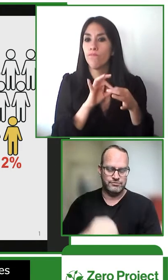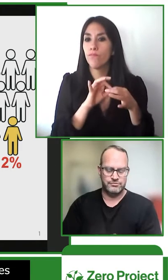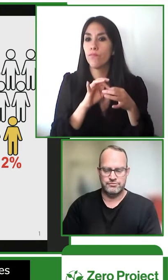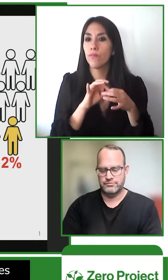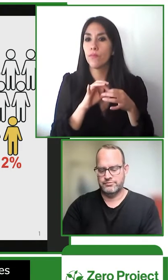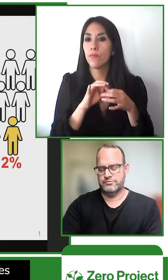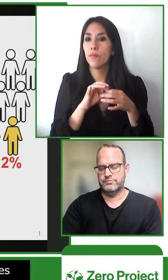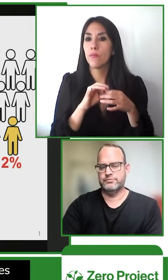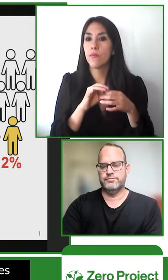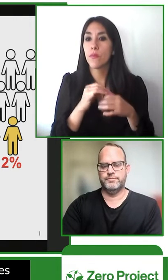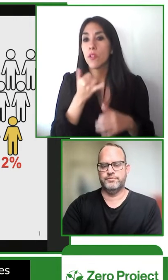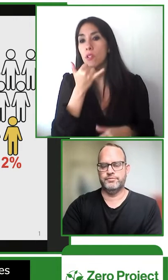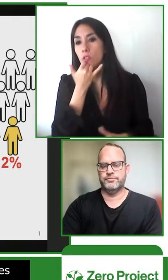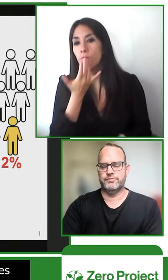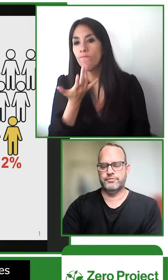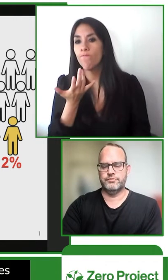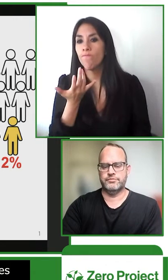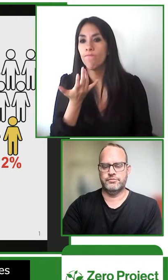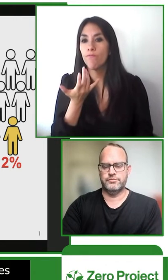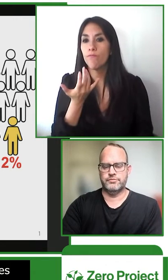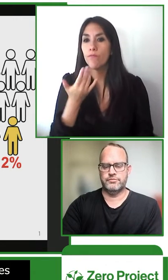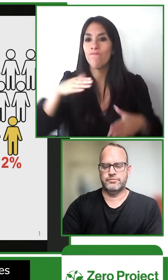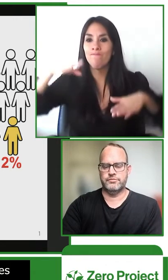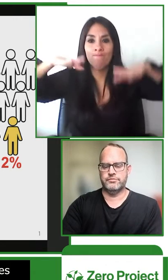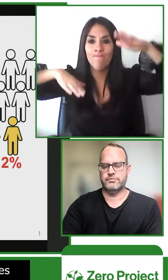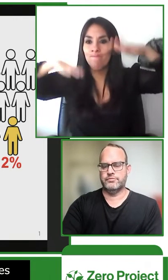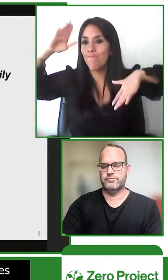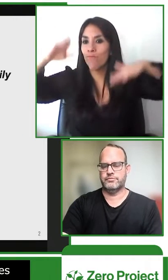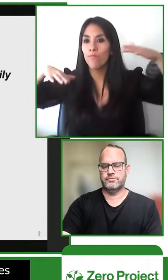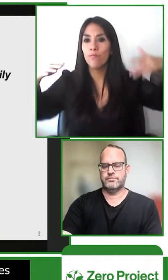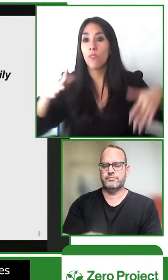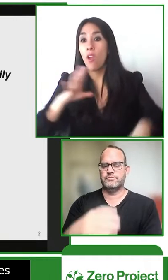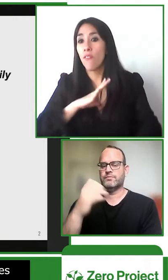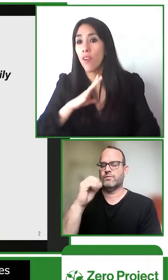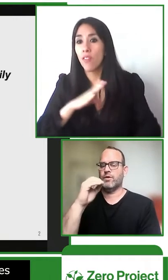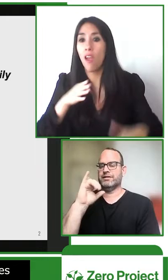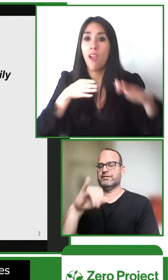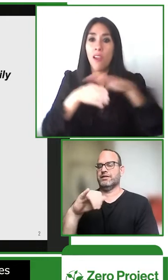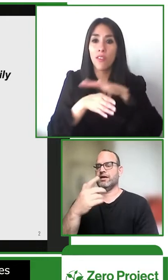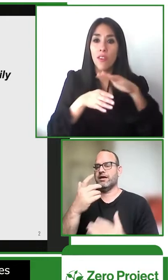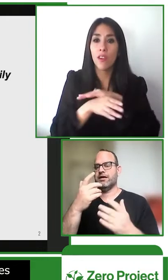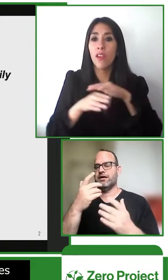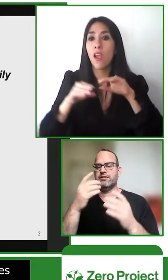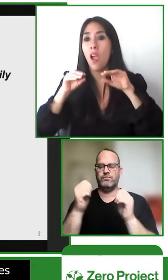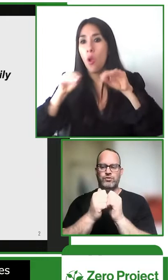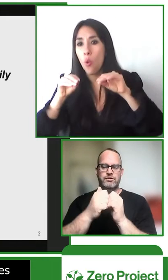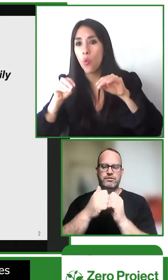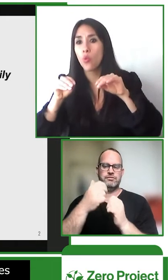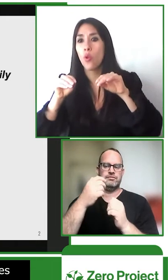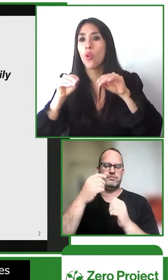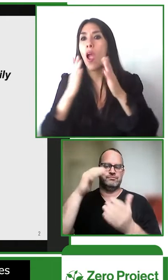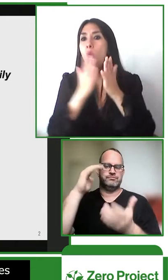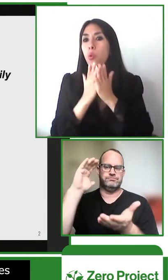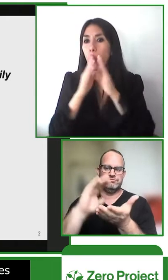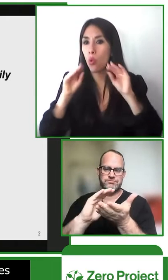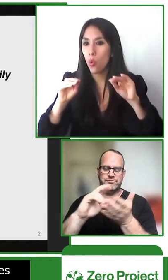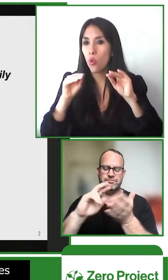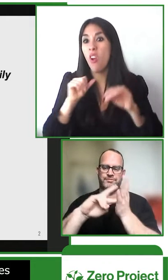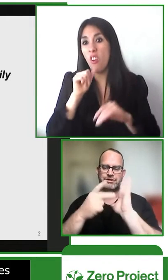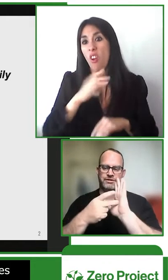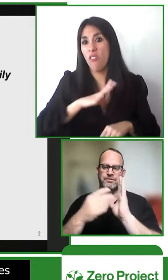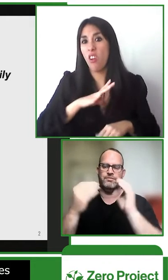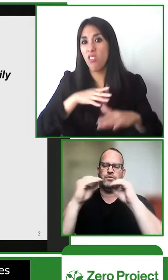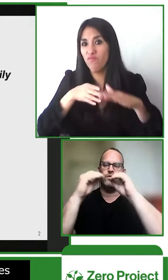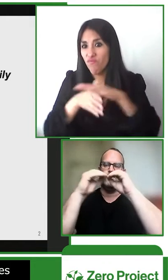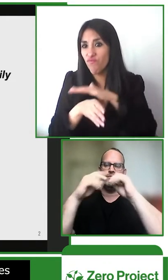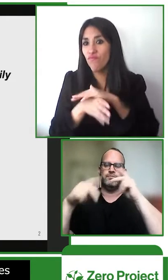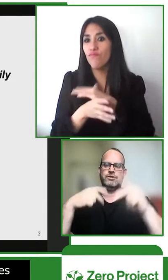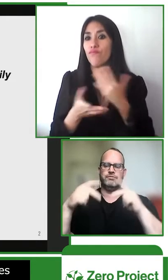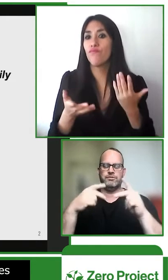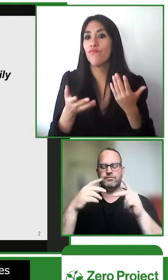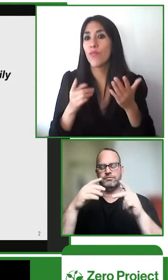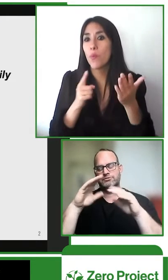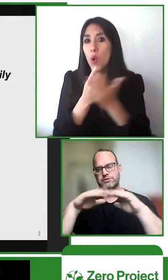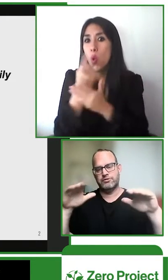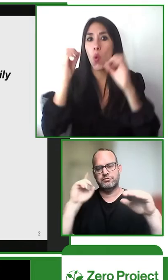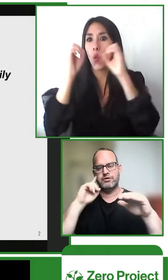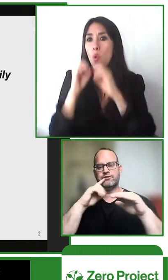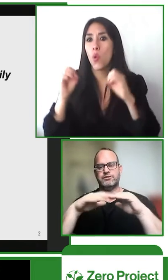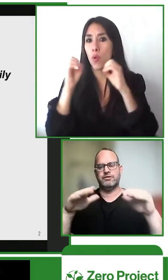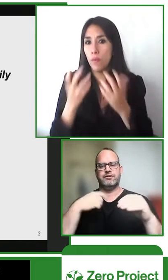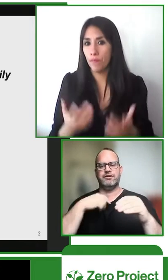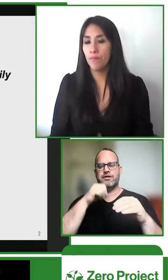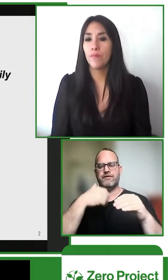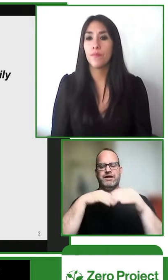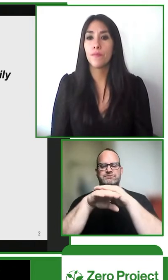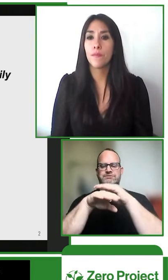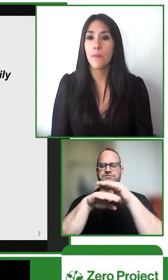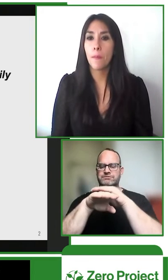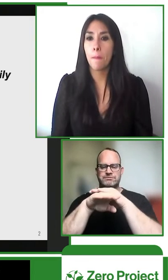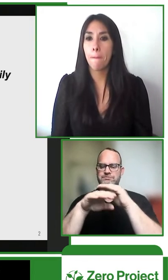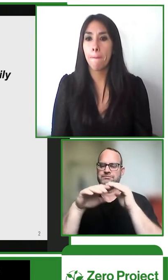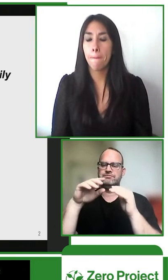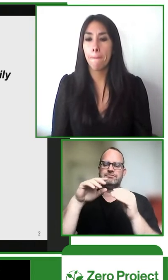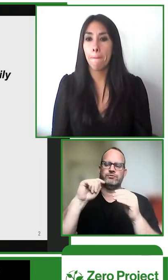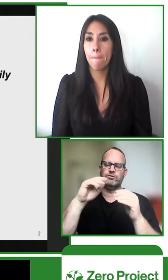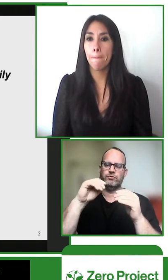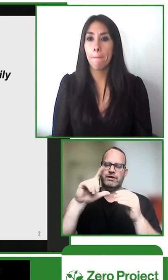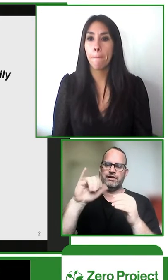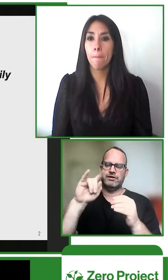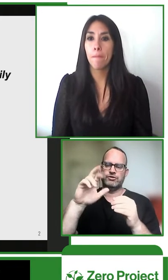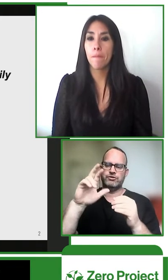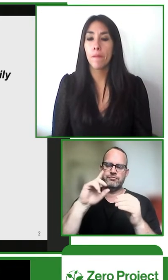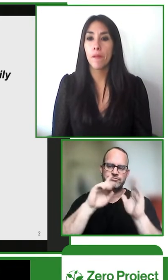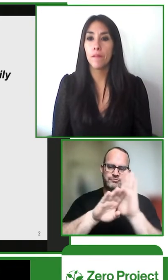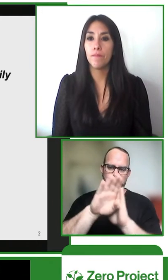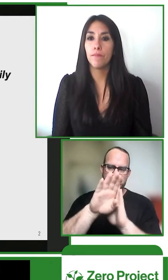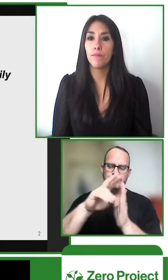there's a lack of access to stories so because so few deaf children have access